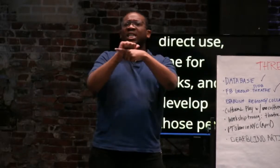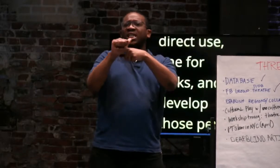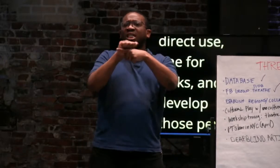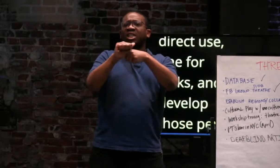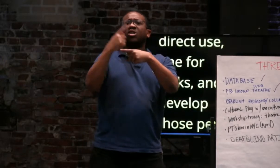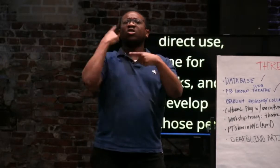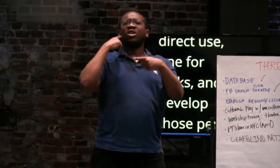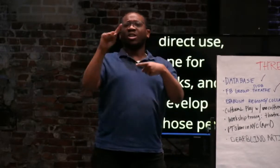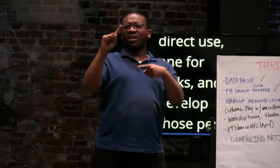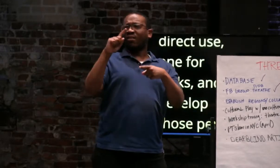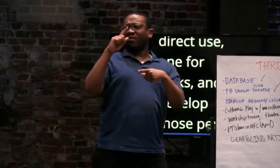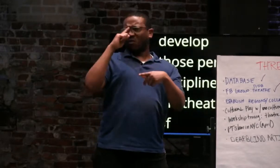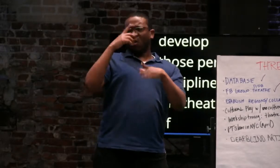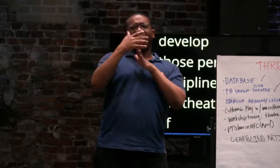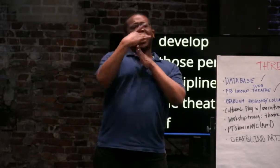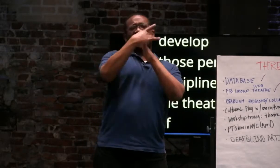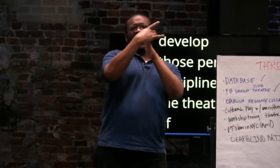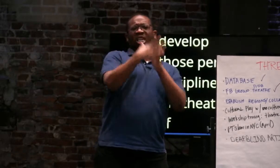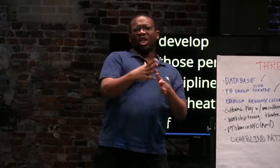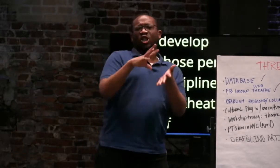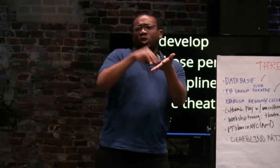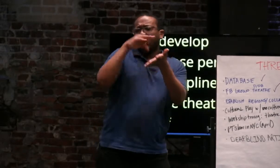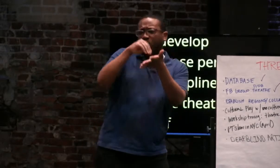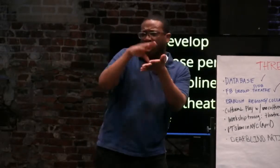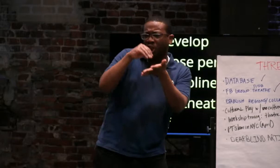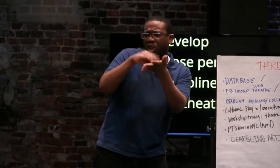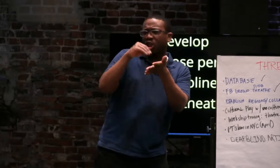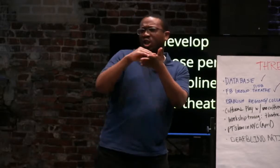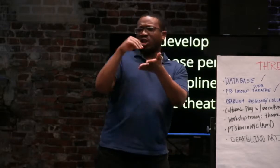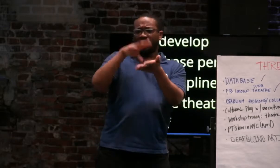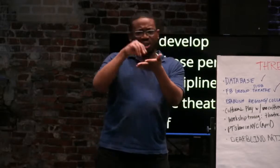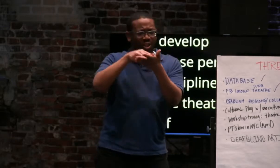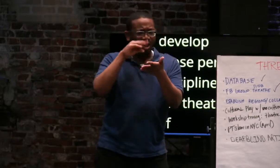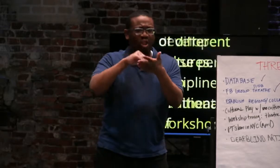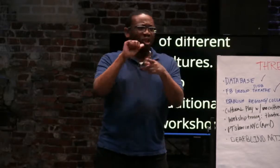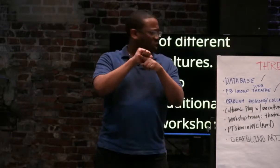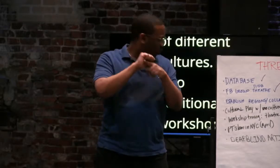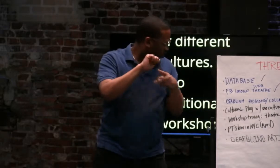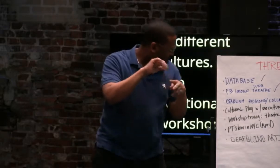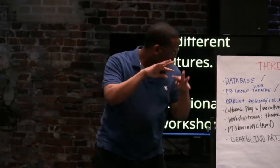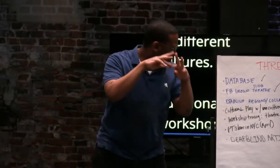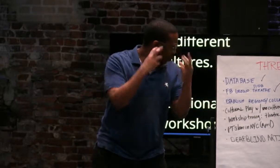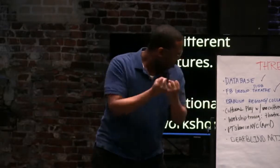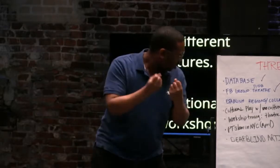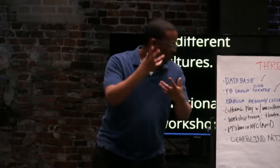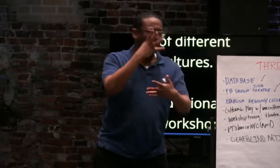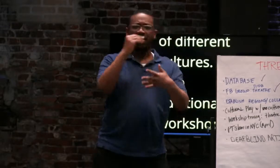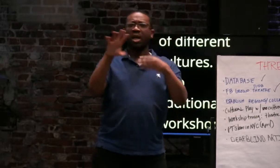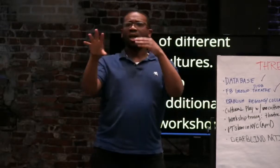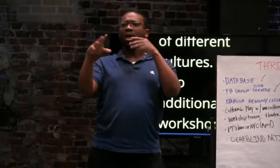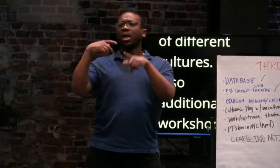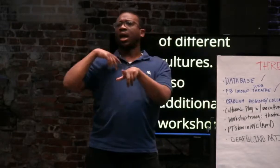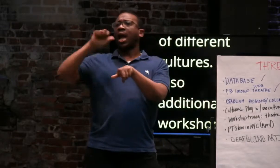Also, additional workshop training for leadership, leadership and learning. We need more of that.